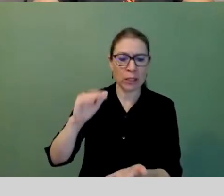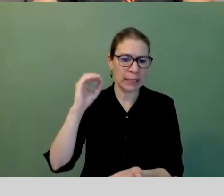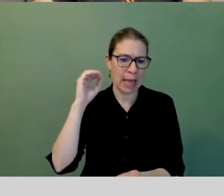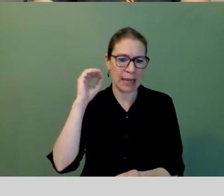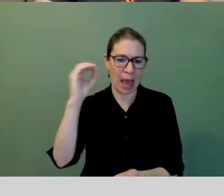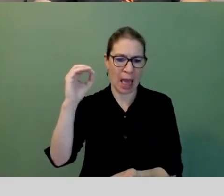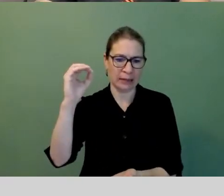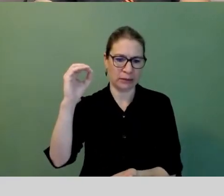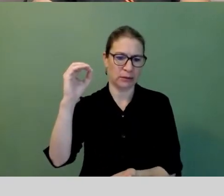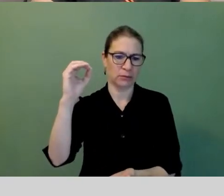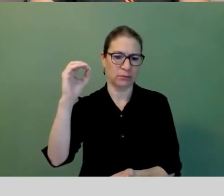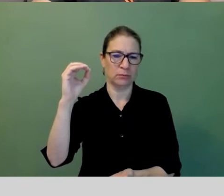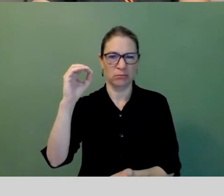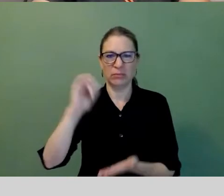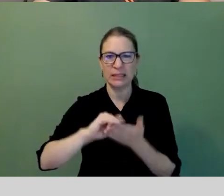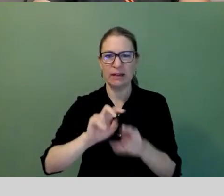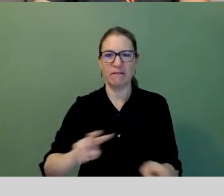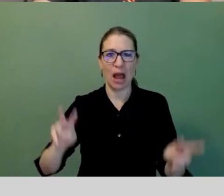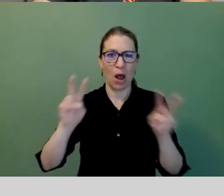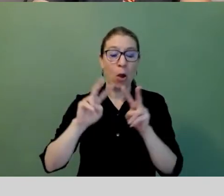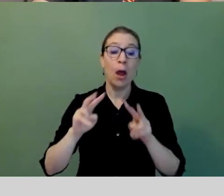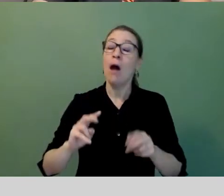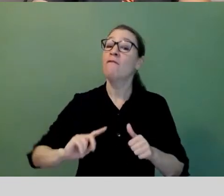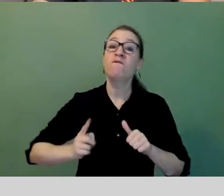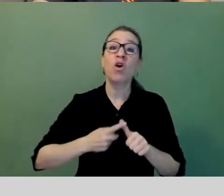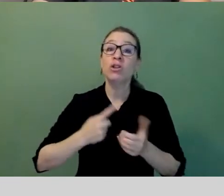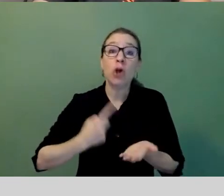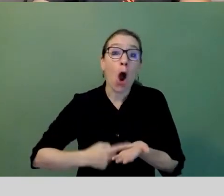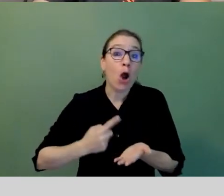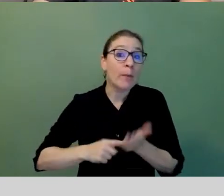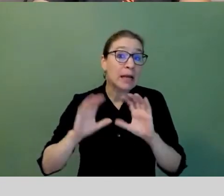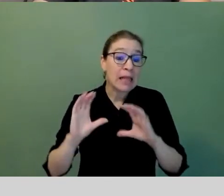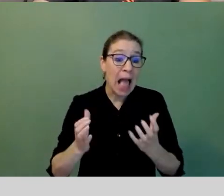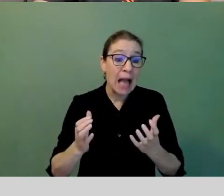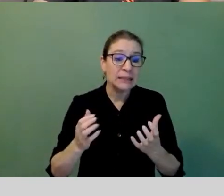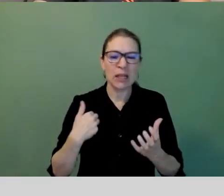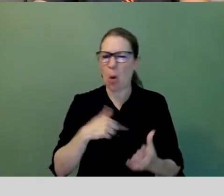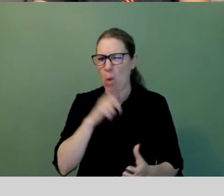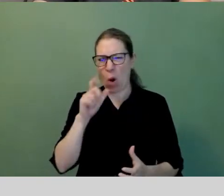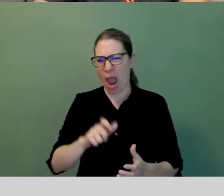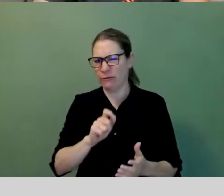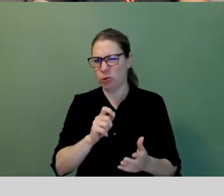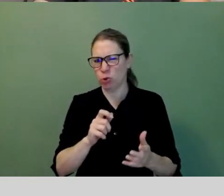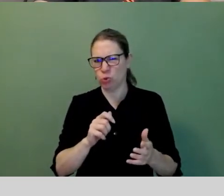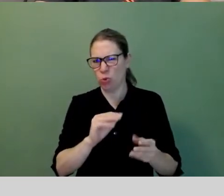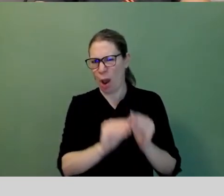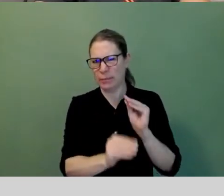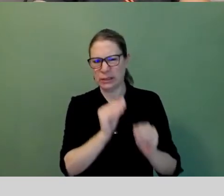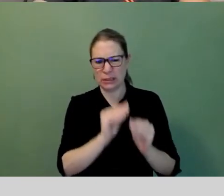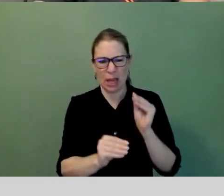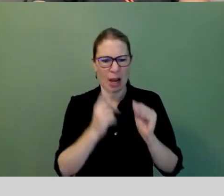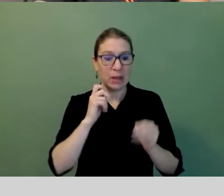as the return value type. And the first argument class, we don't need to annotate since the type checker knows